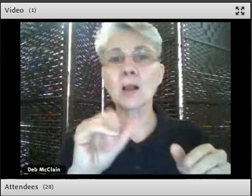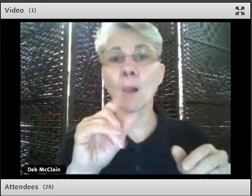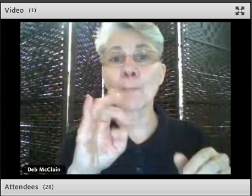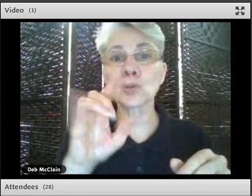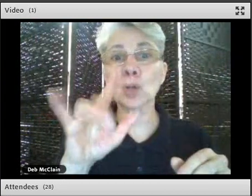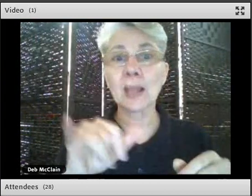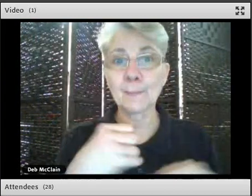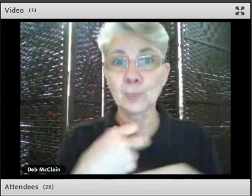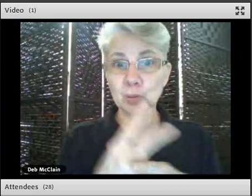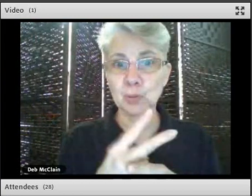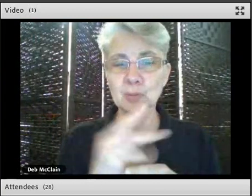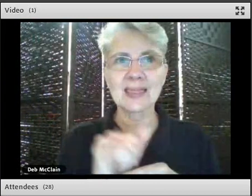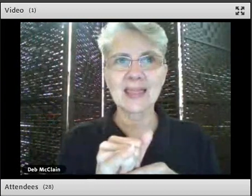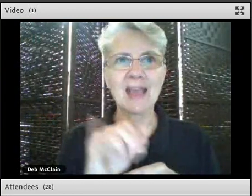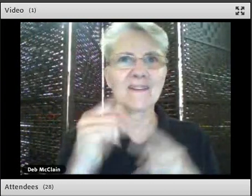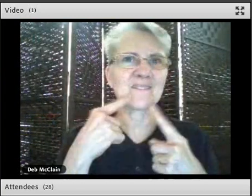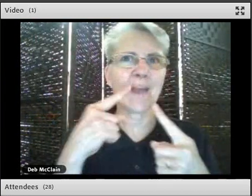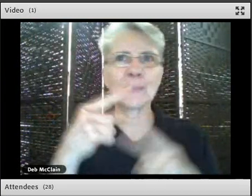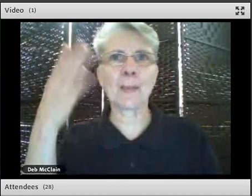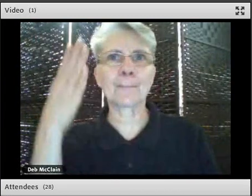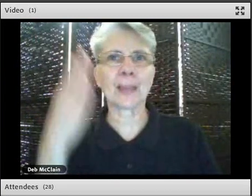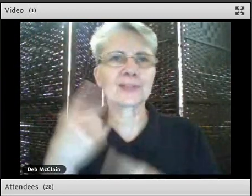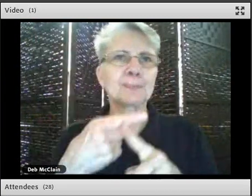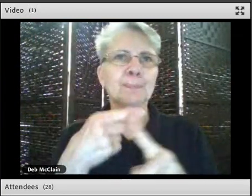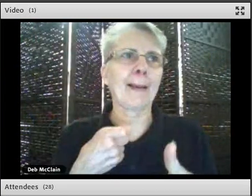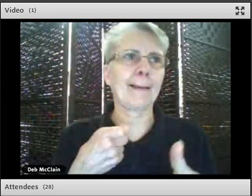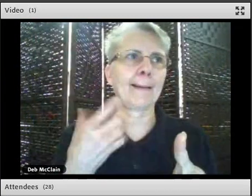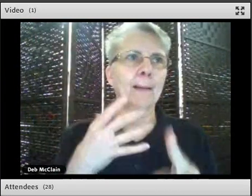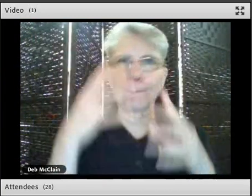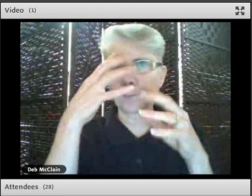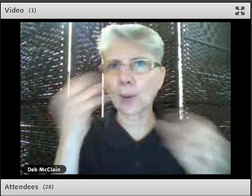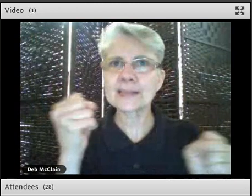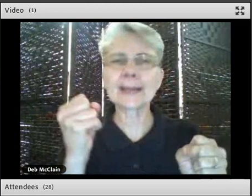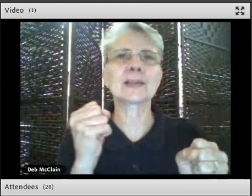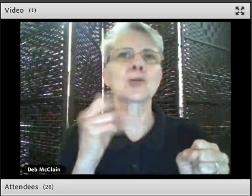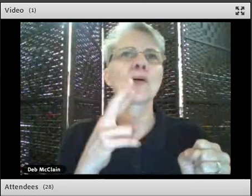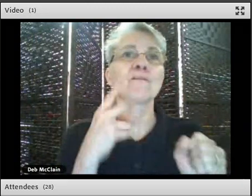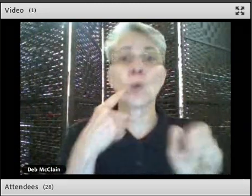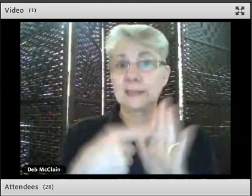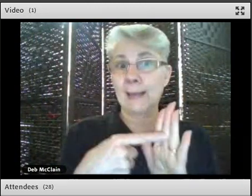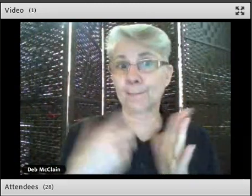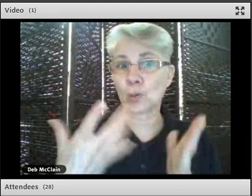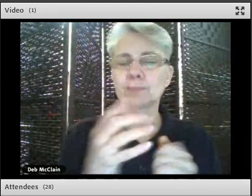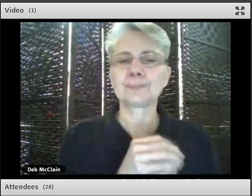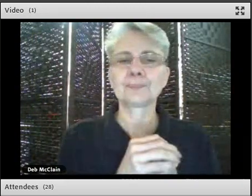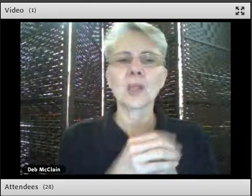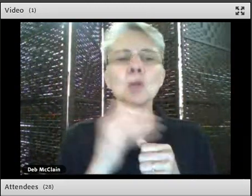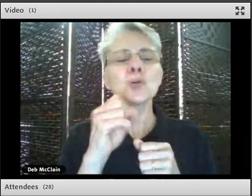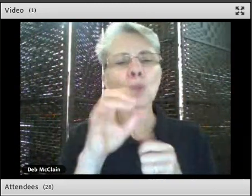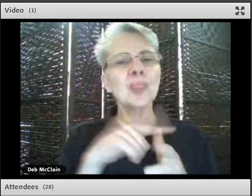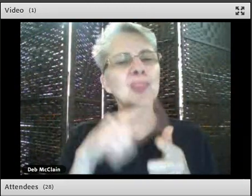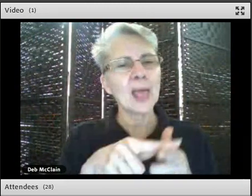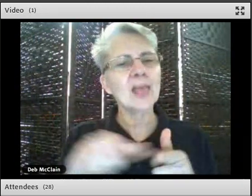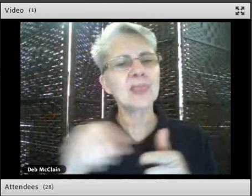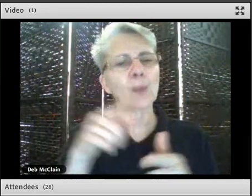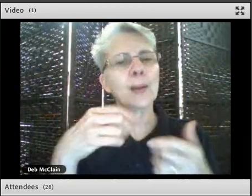And so they would have in there place and date information, and you can supply those, as well.